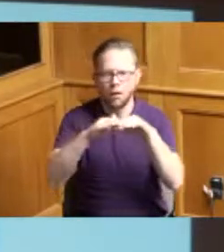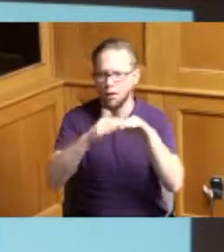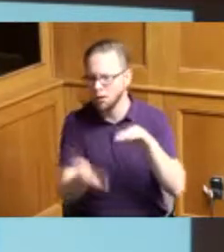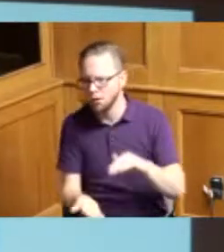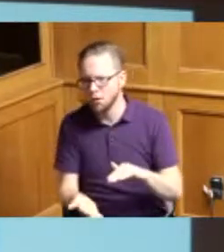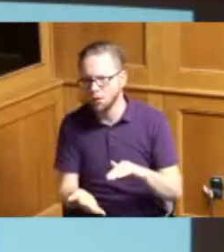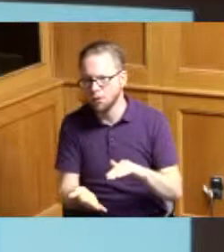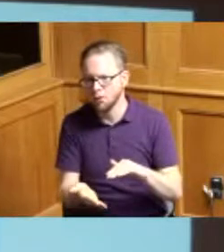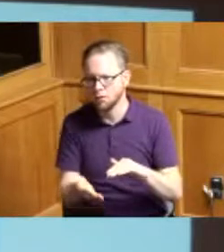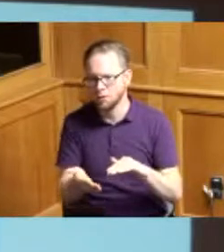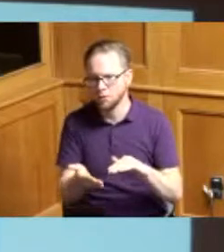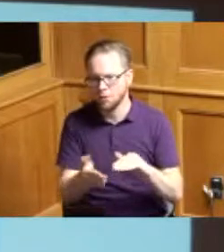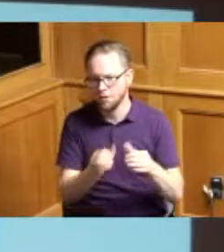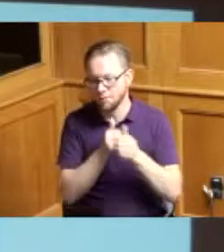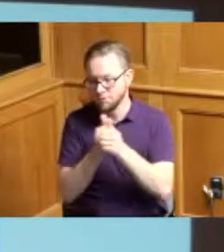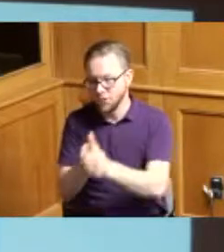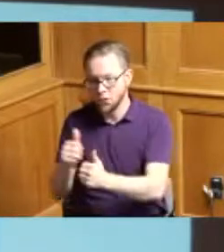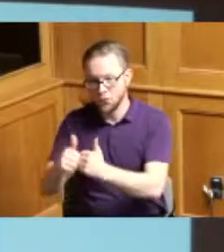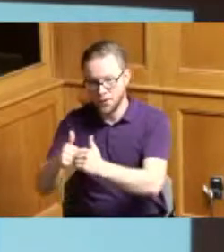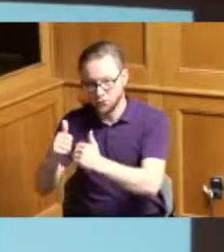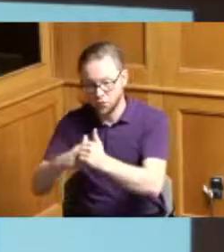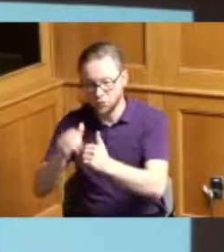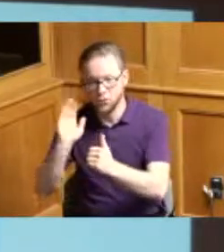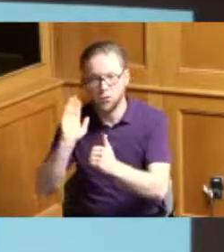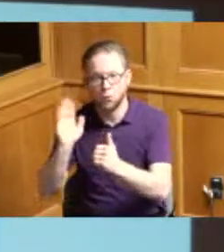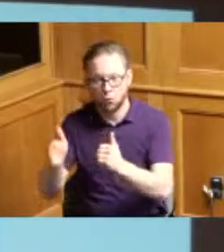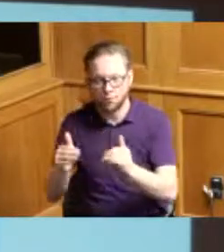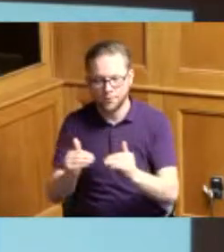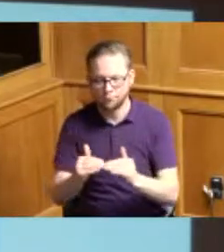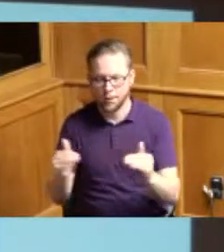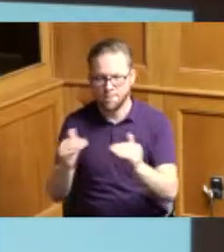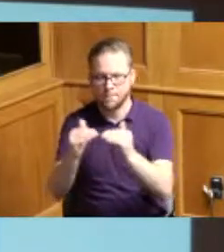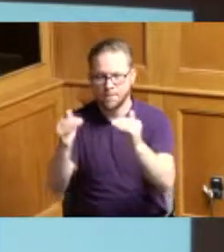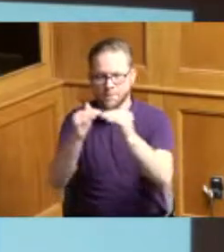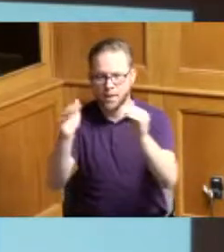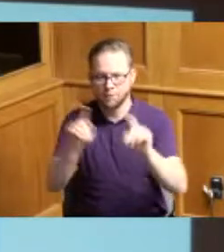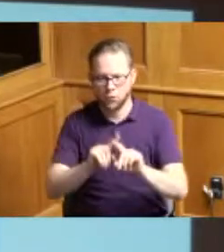outlined it would be tiered for residentials and we're gonna you're gonna see that so